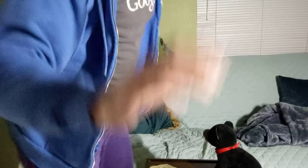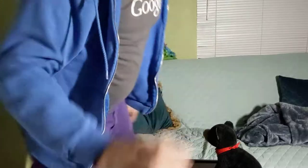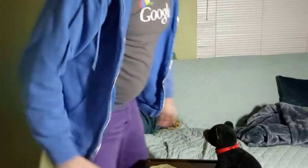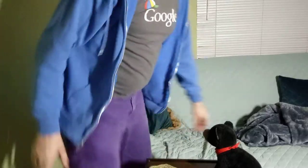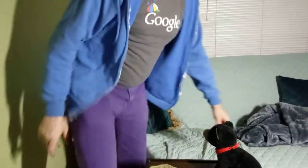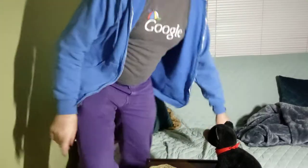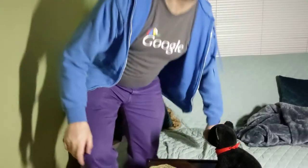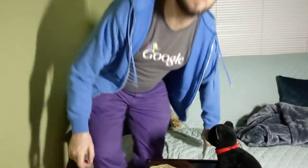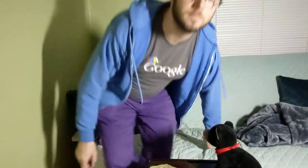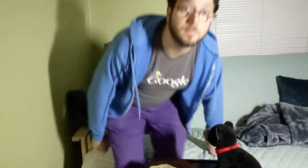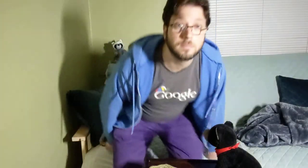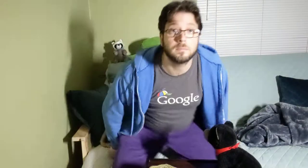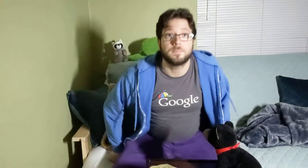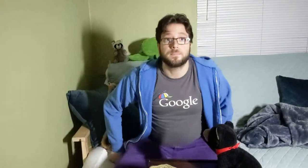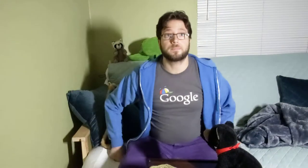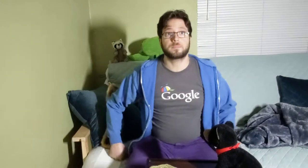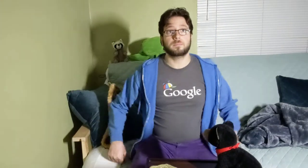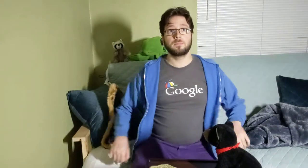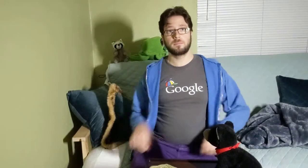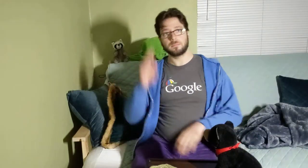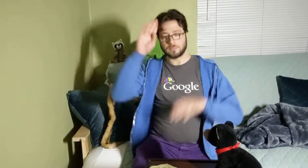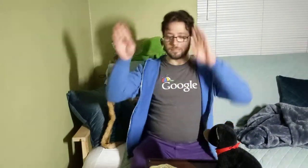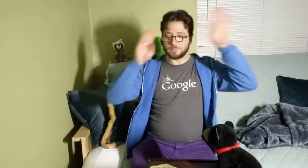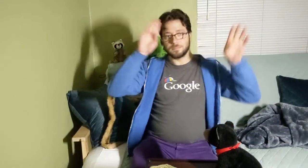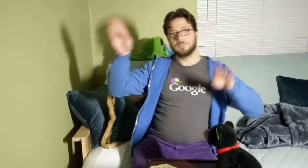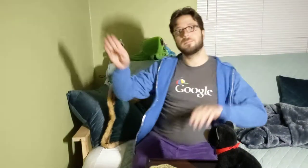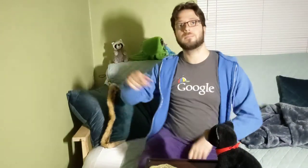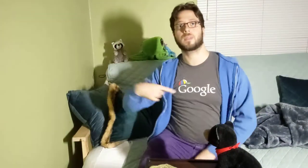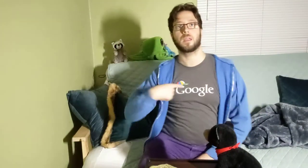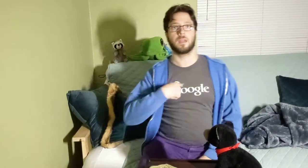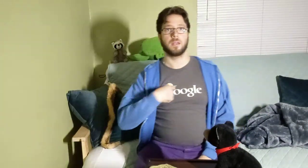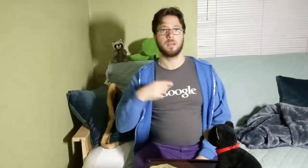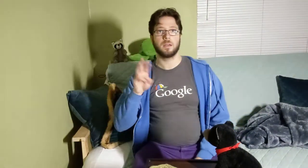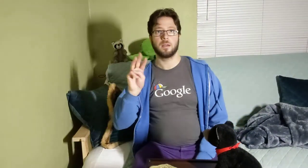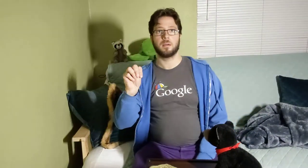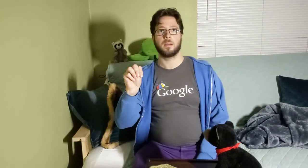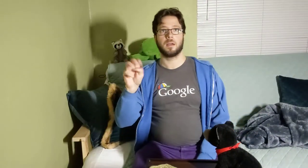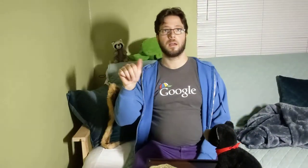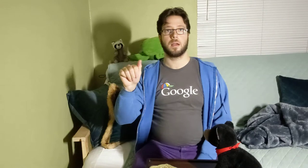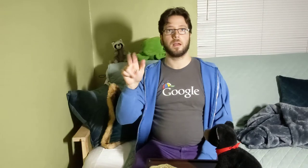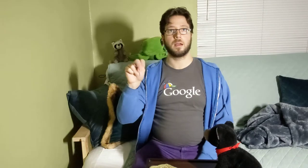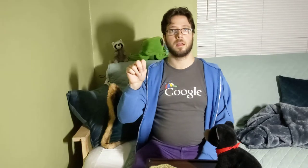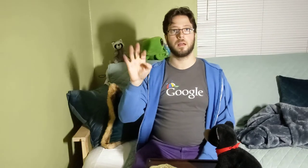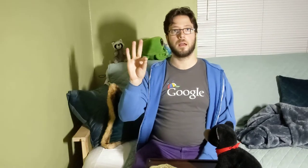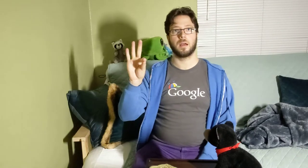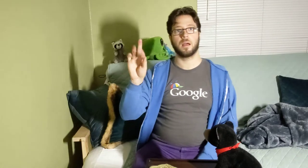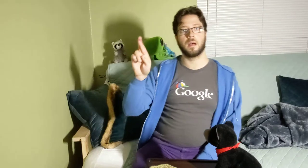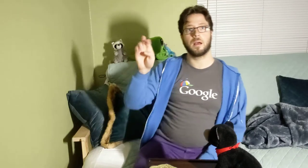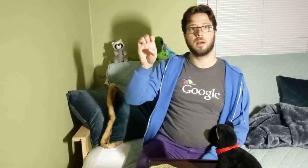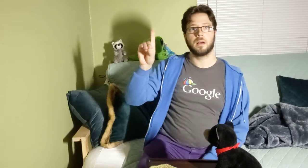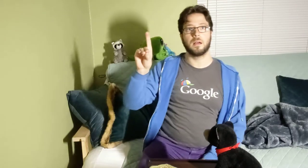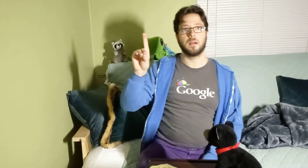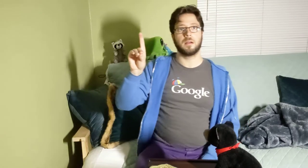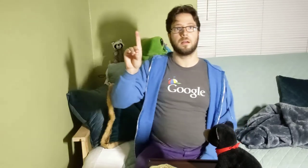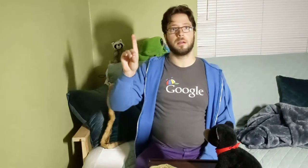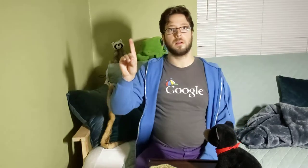ASL Glossed in English (this is not bad English, it's badly signed ASL) [role-me] HELLO++ I M-A-N-F-R-E-D